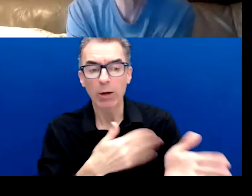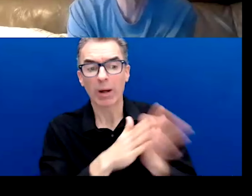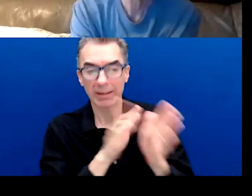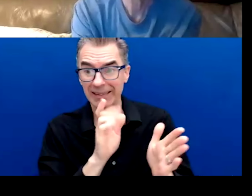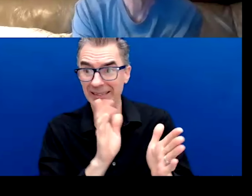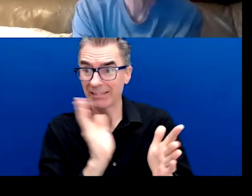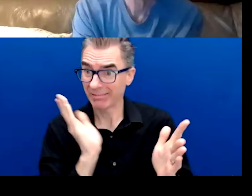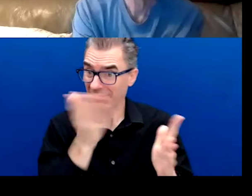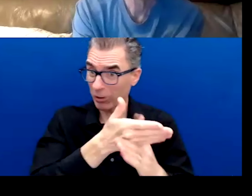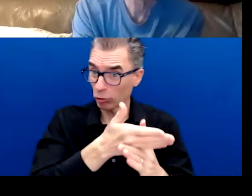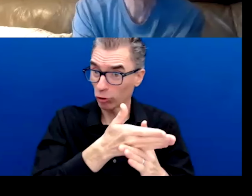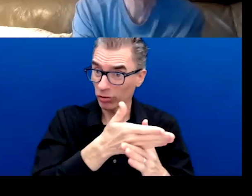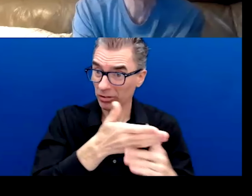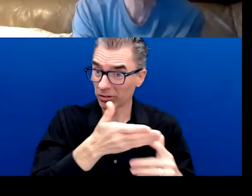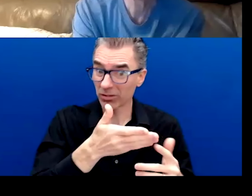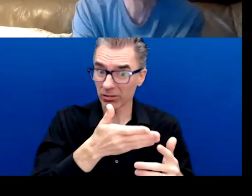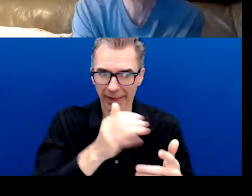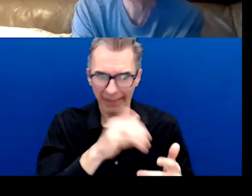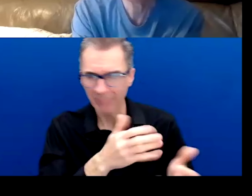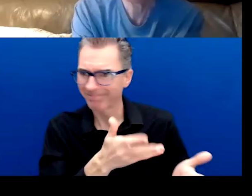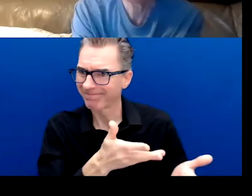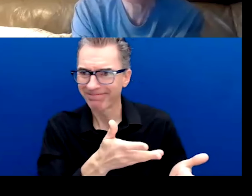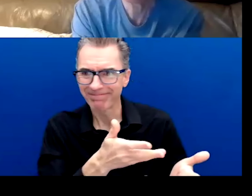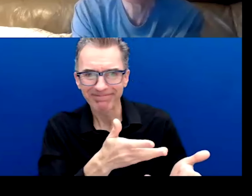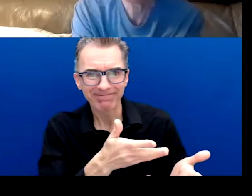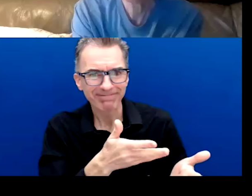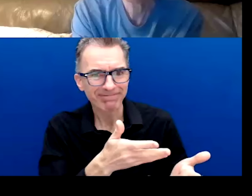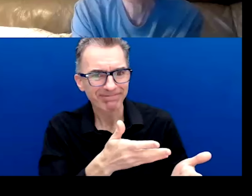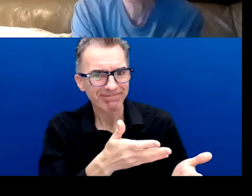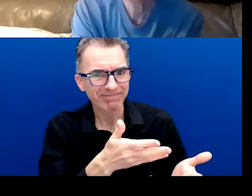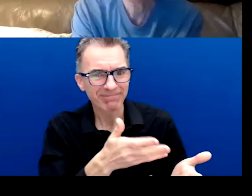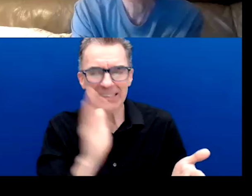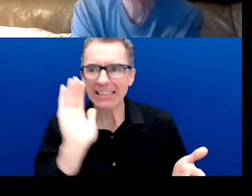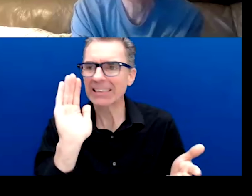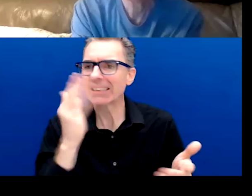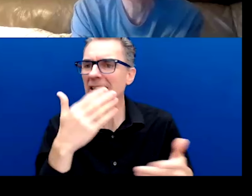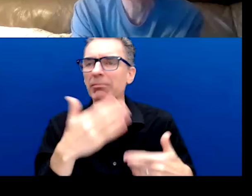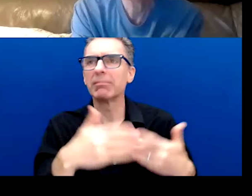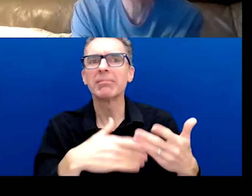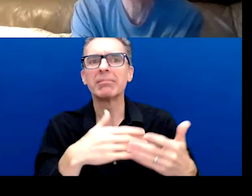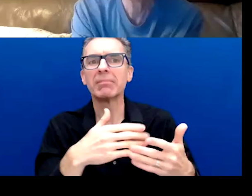And, it seems like it just drops through the pages and doesn't get,